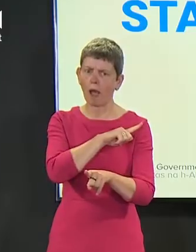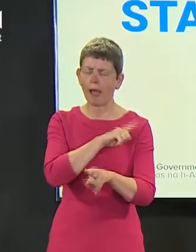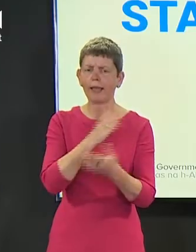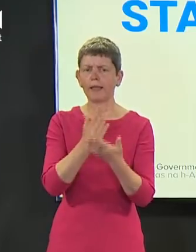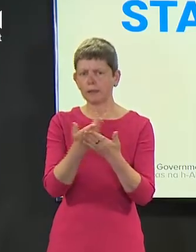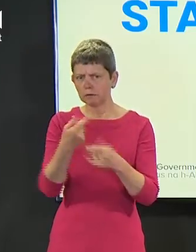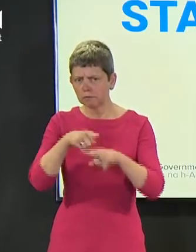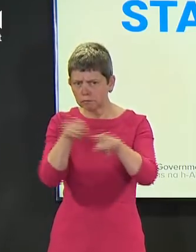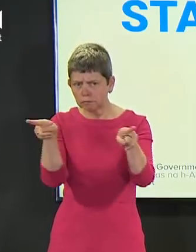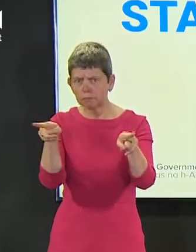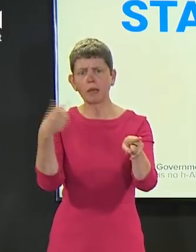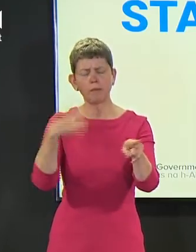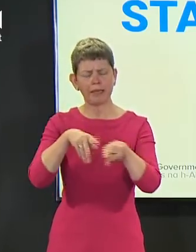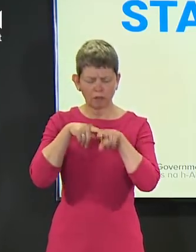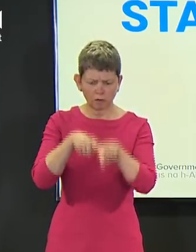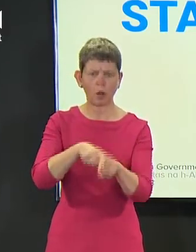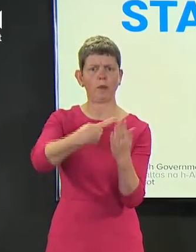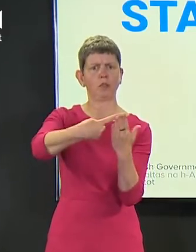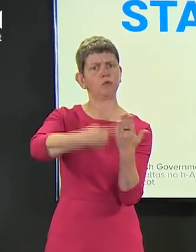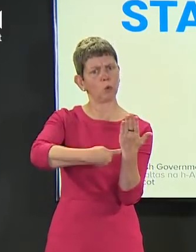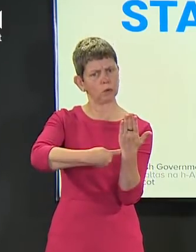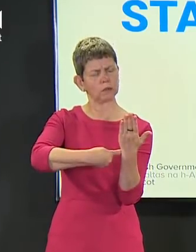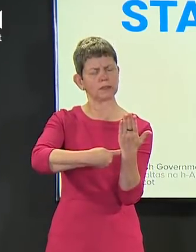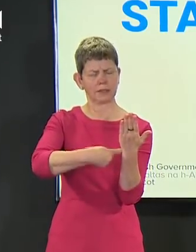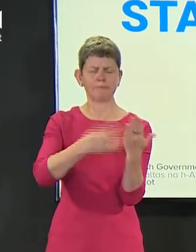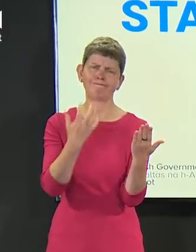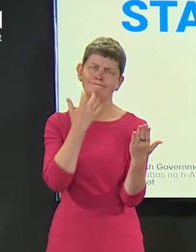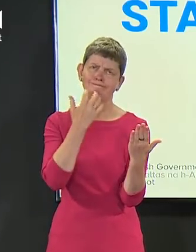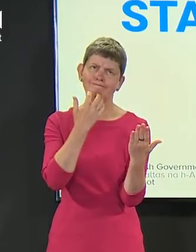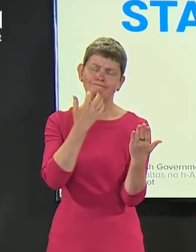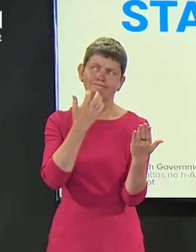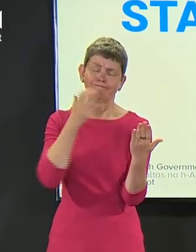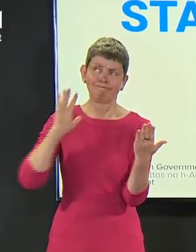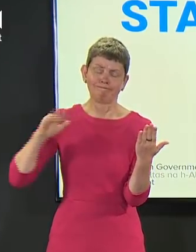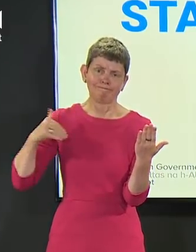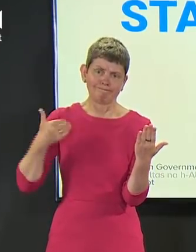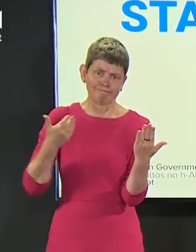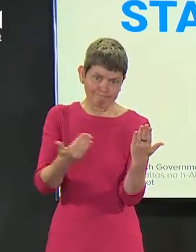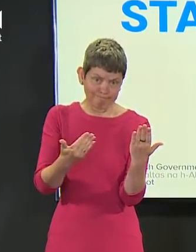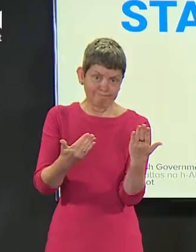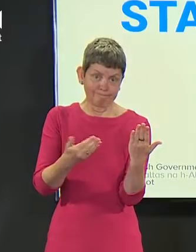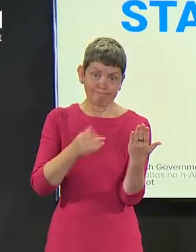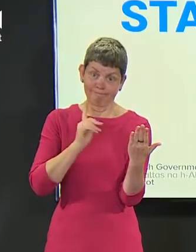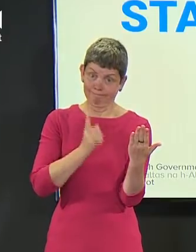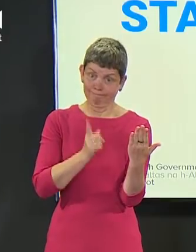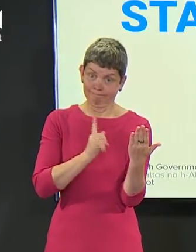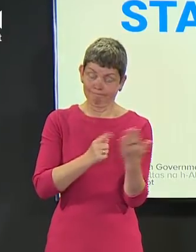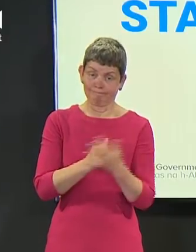of the really difficult rules over the last months um to put the reduction we're seeing now into some